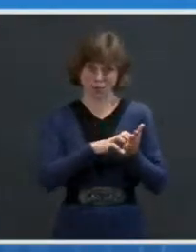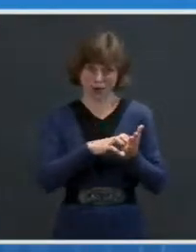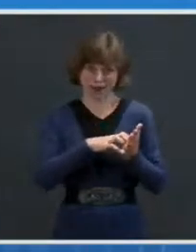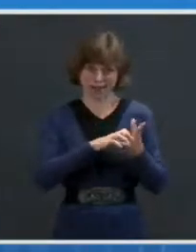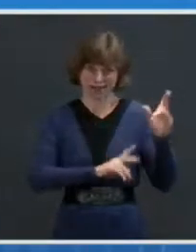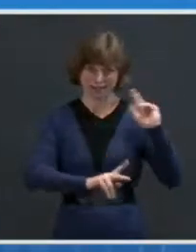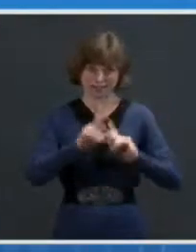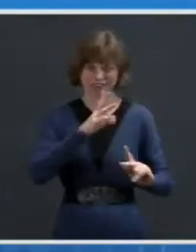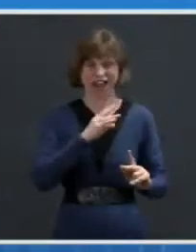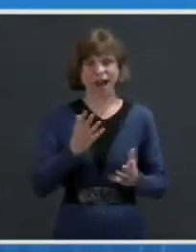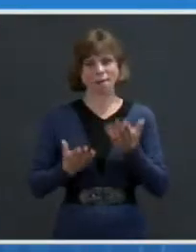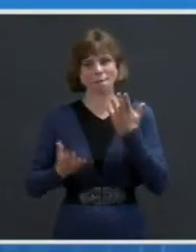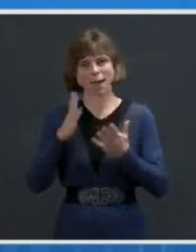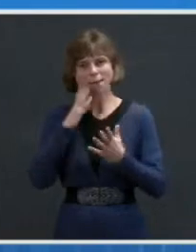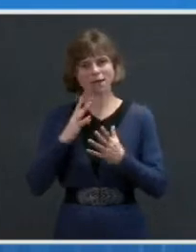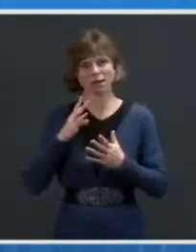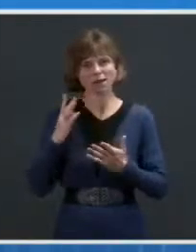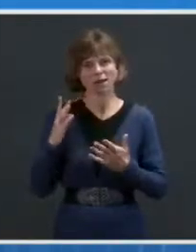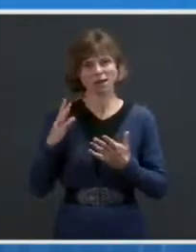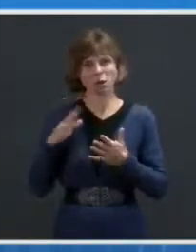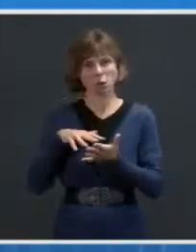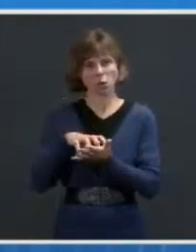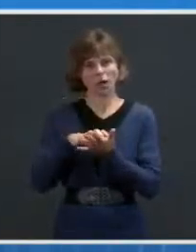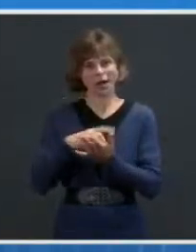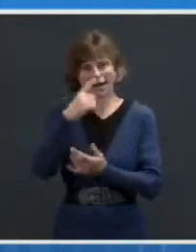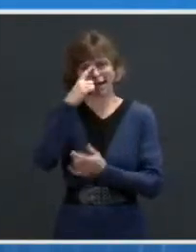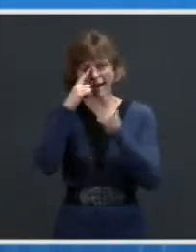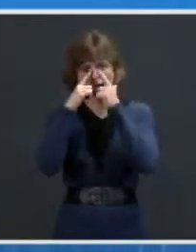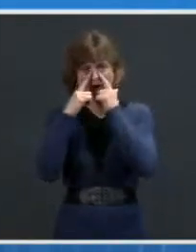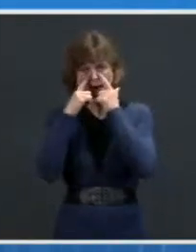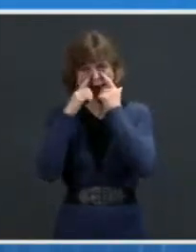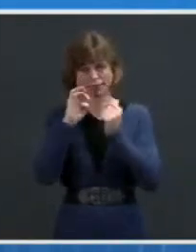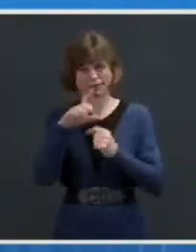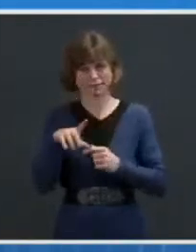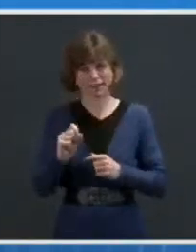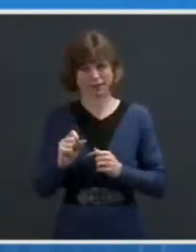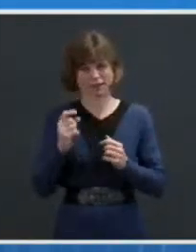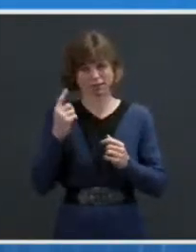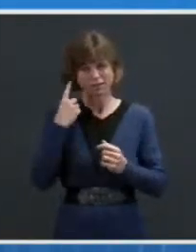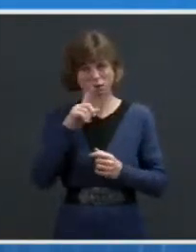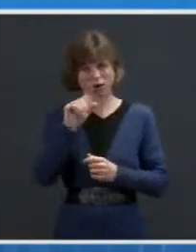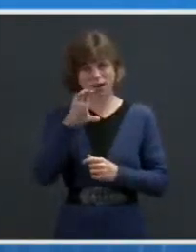VARIANTS ARISING IN IMMUNOSUPPRESSED INDIVIDUALS AND THEY ARE WARNING IT MIGHT